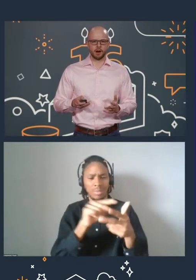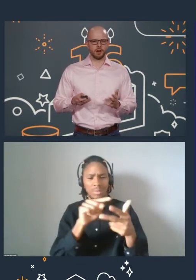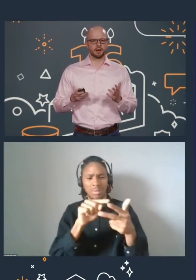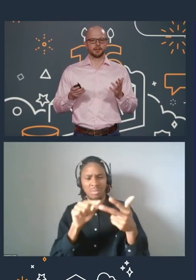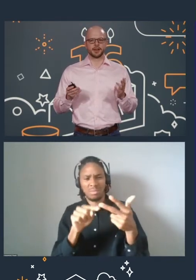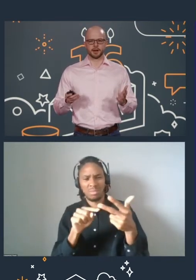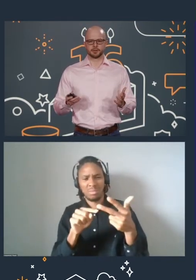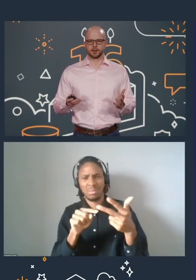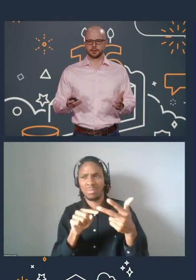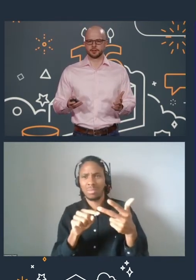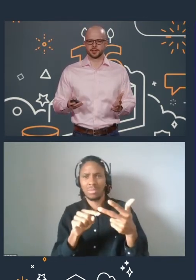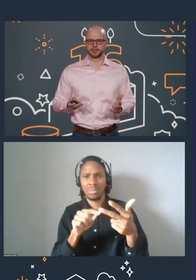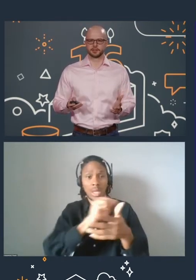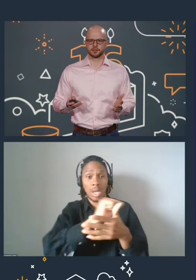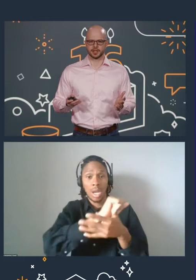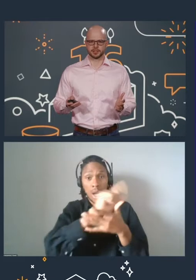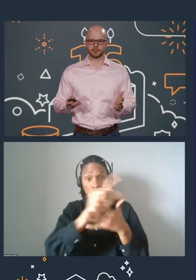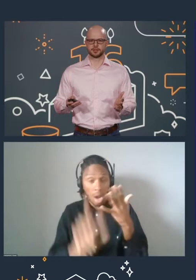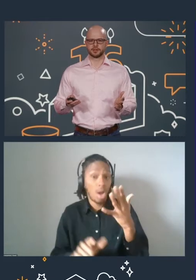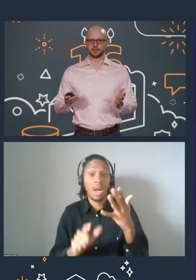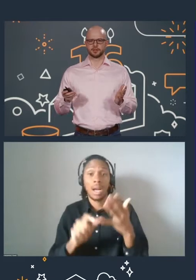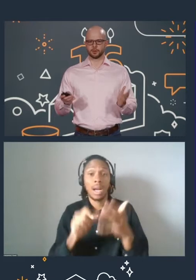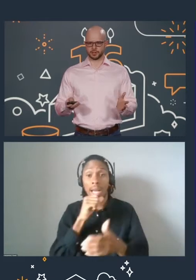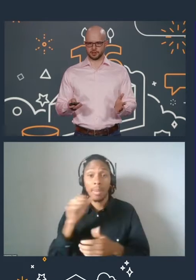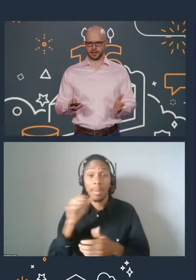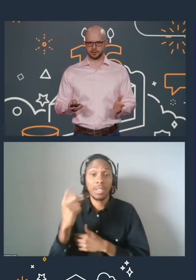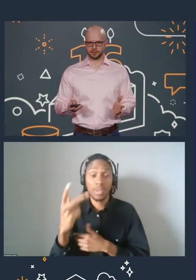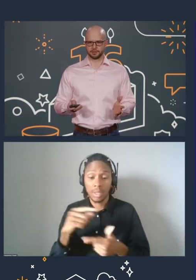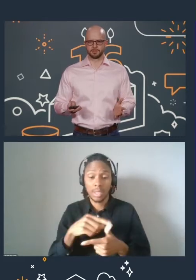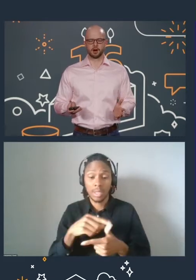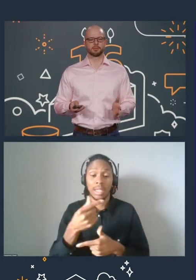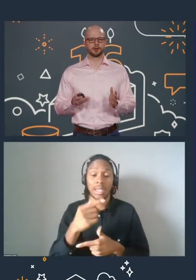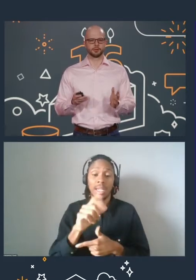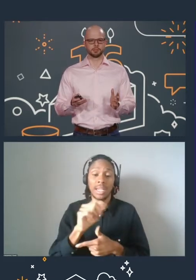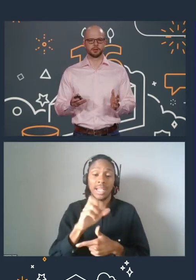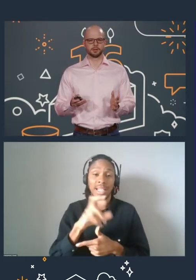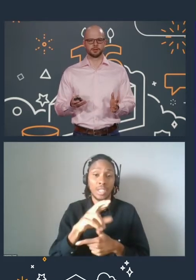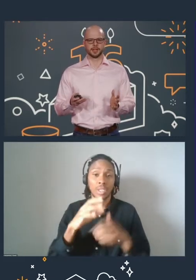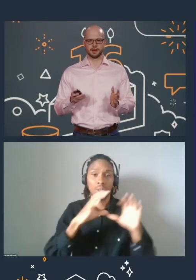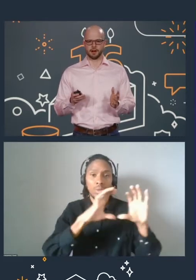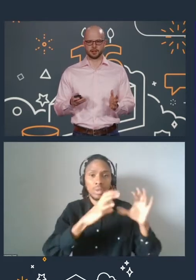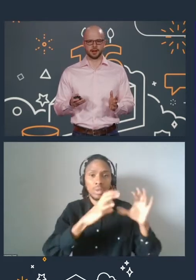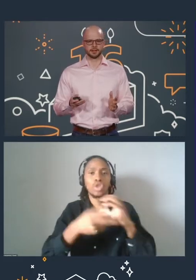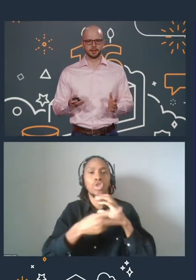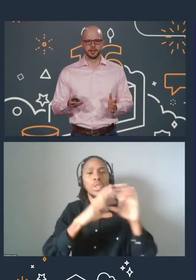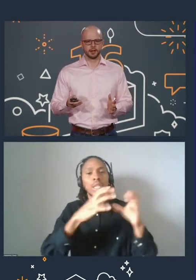All of Amazon S3's Glaciers storage classes are purpose built for data archiving.